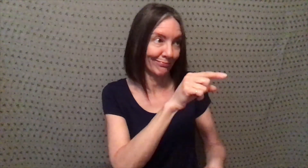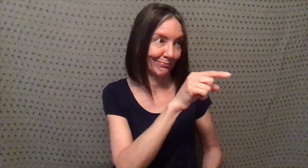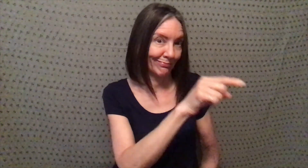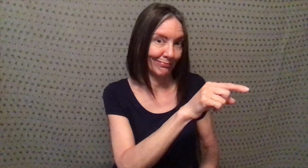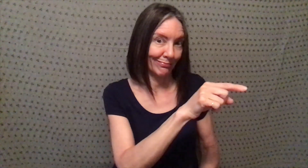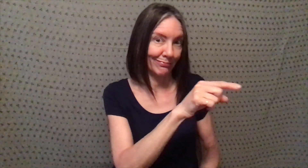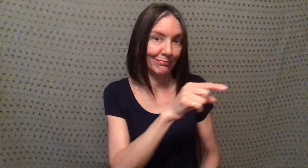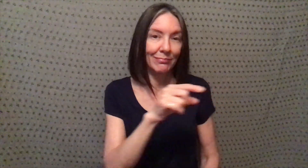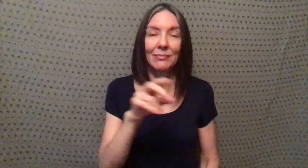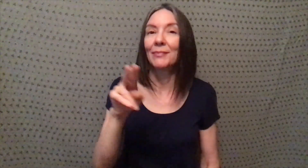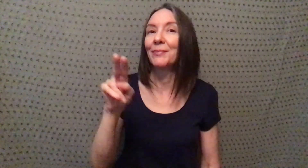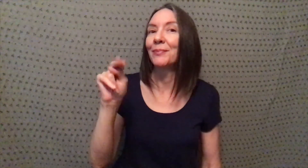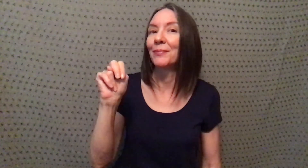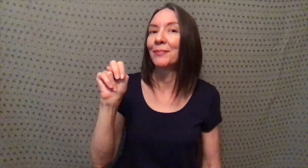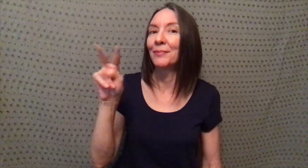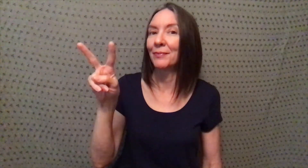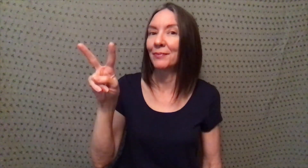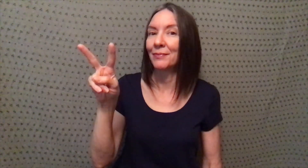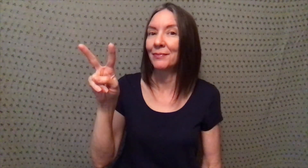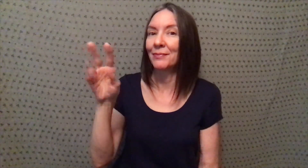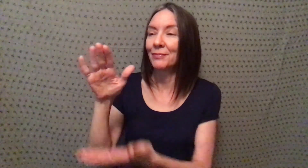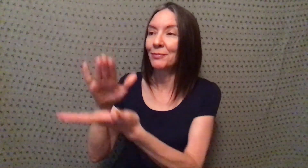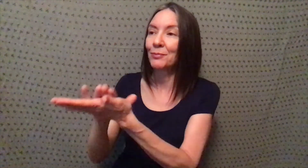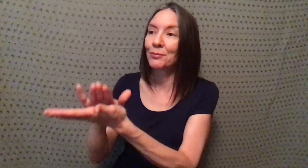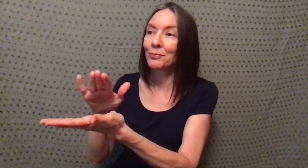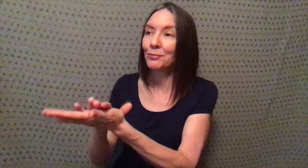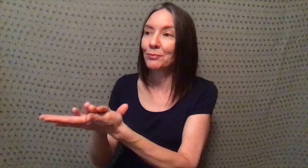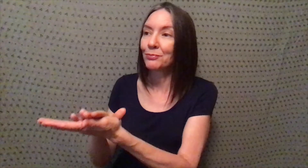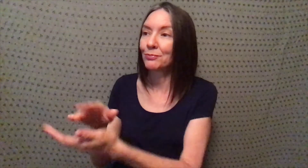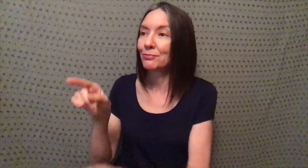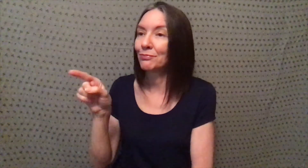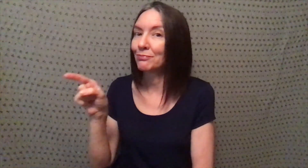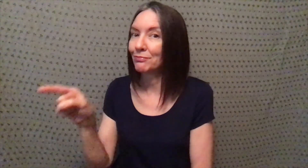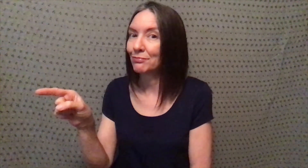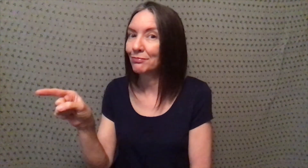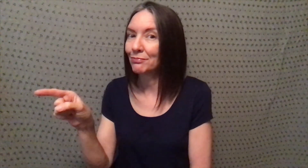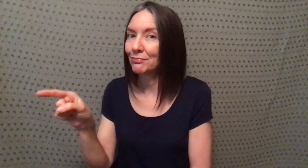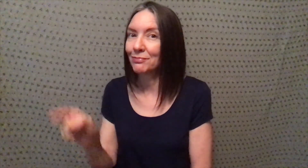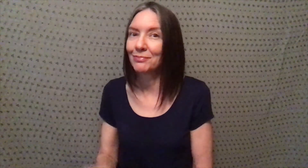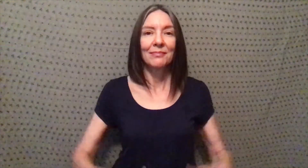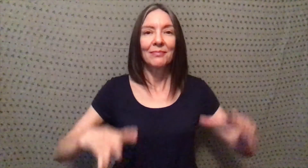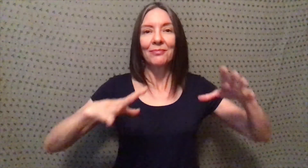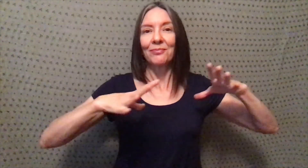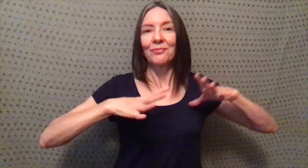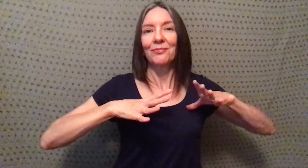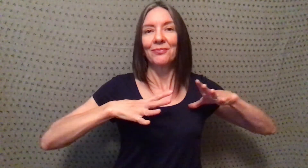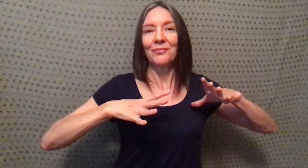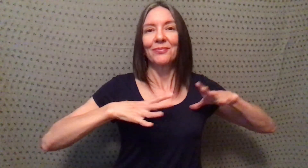are over there, Nevada schools are over there.